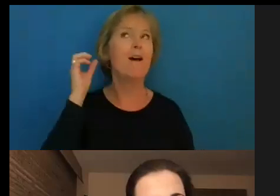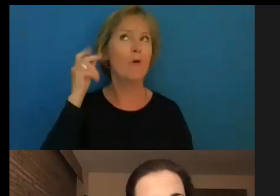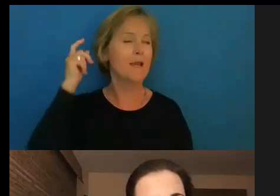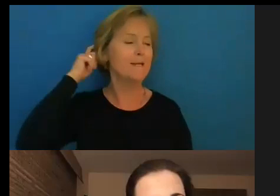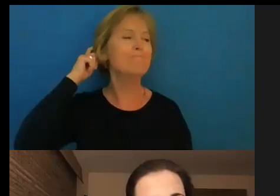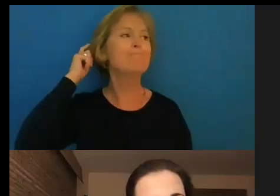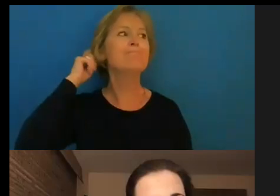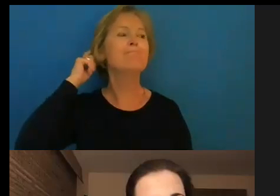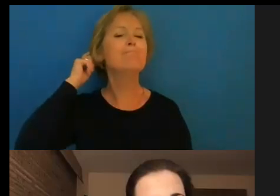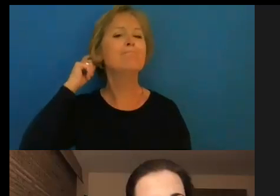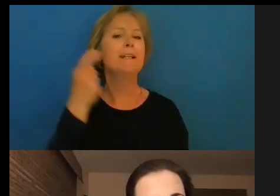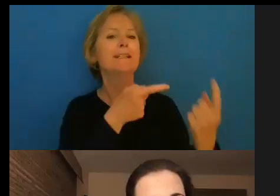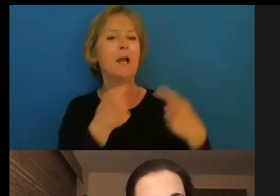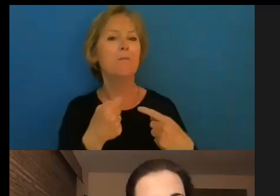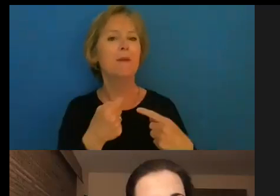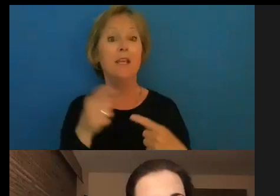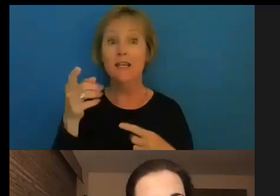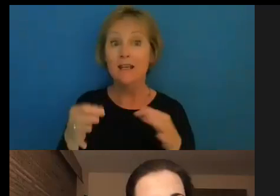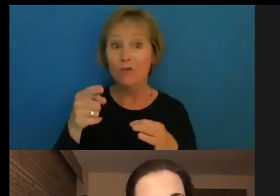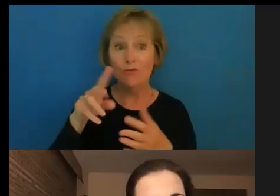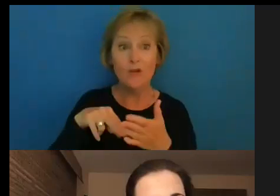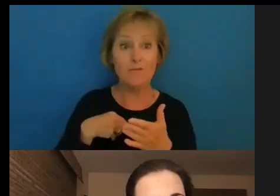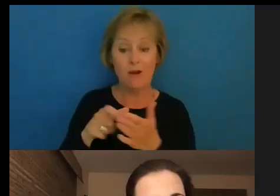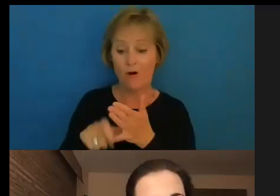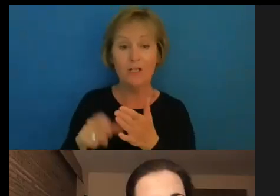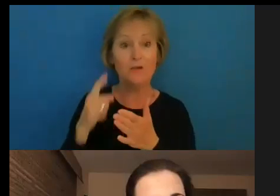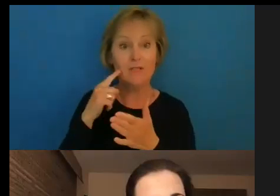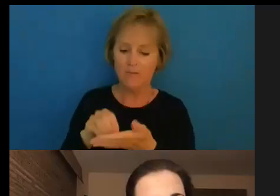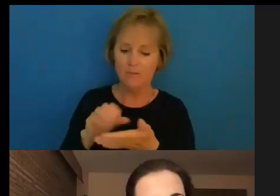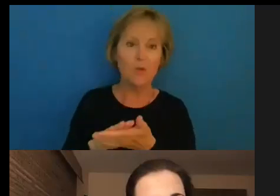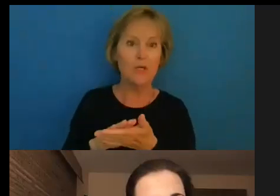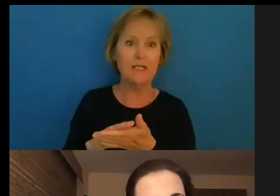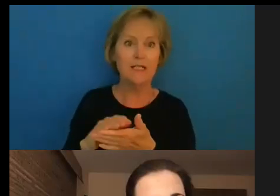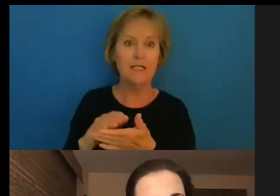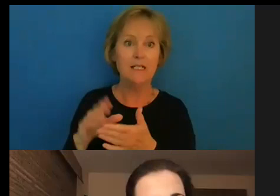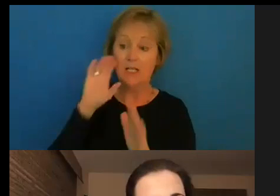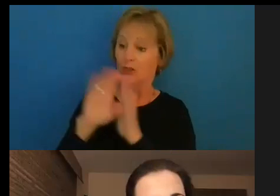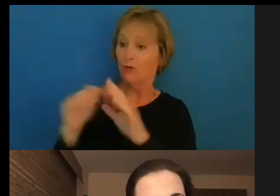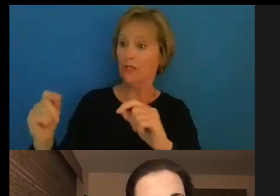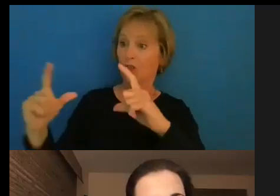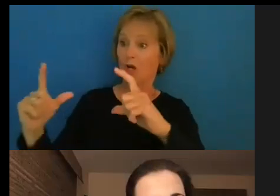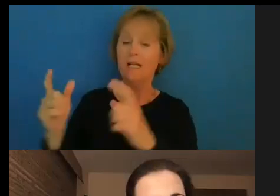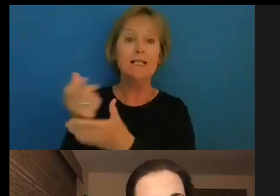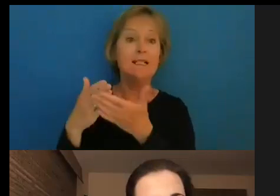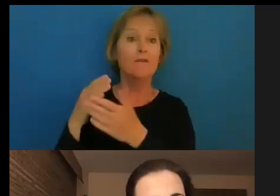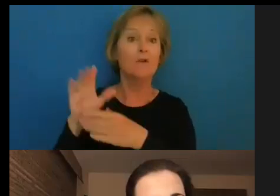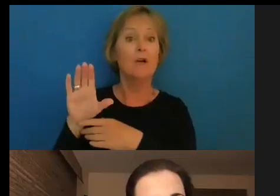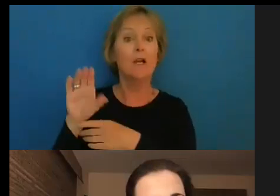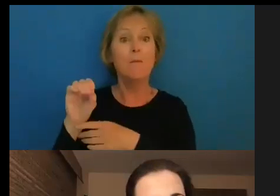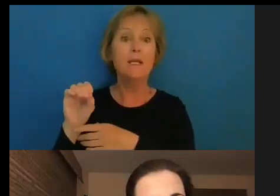and then, like you read my article, you saw where I put screenshots of several companies and well-known celebrities sending out like